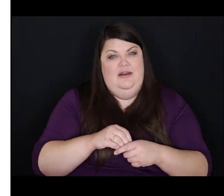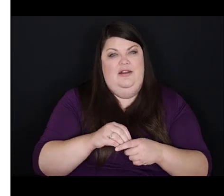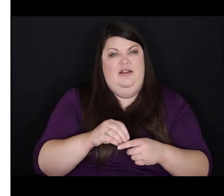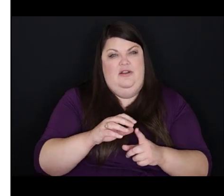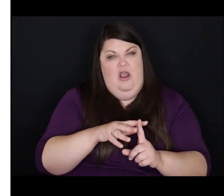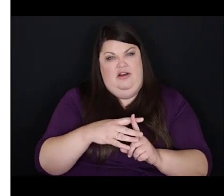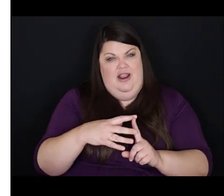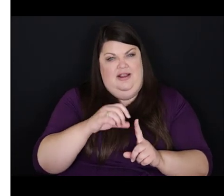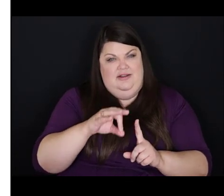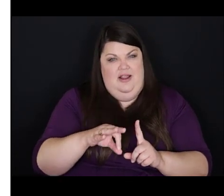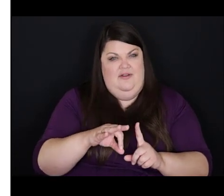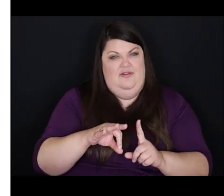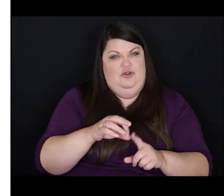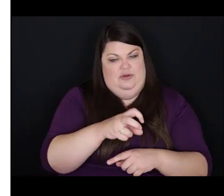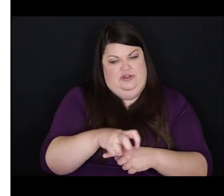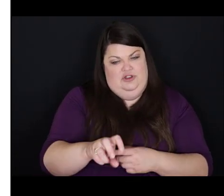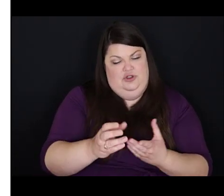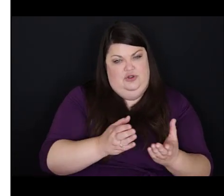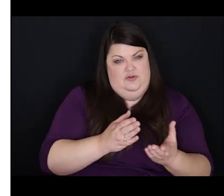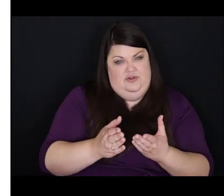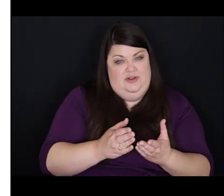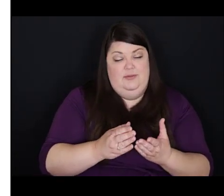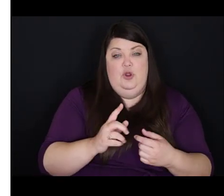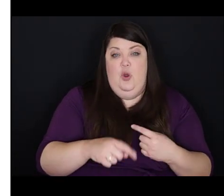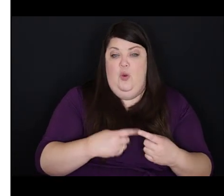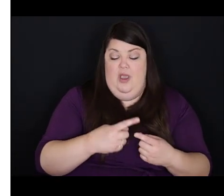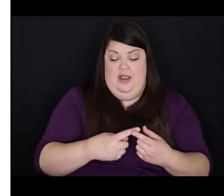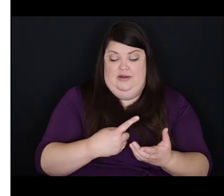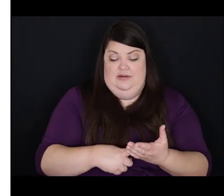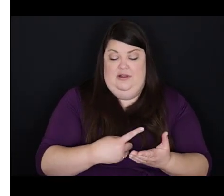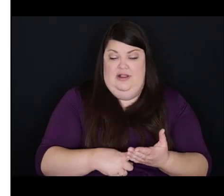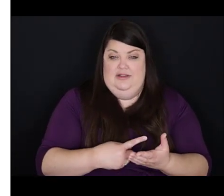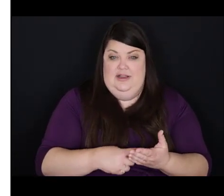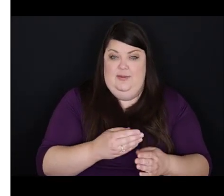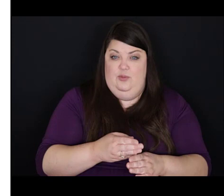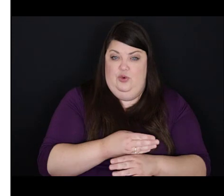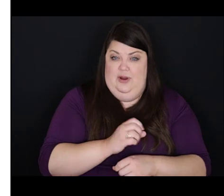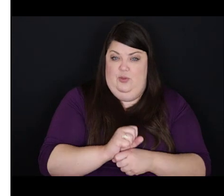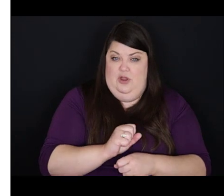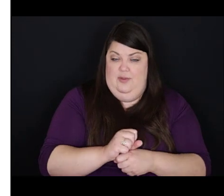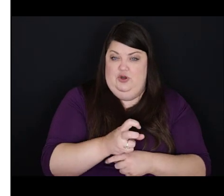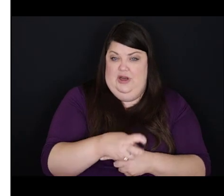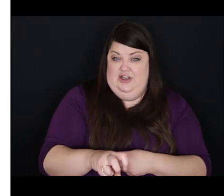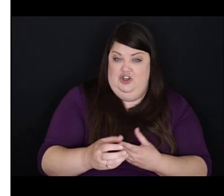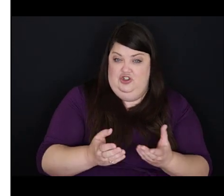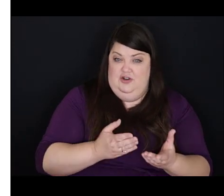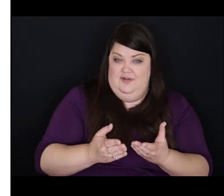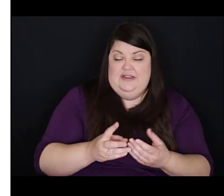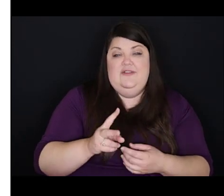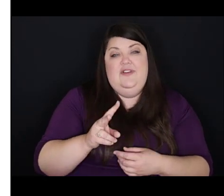Therefore, when discussing pre-employment transition services, VR agencies must use